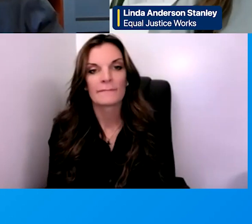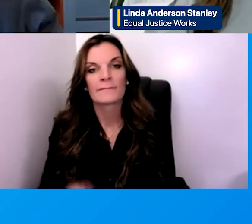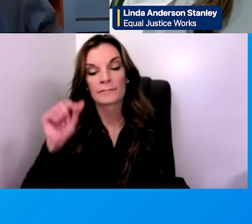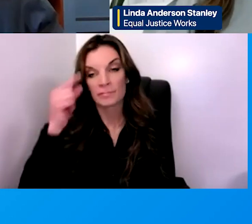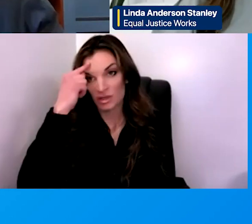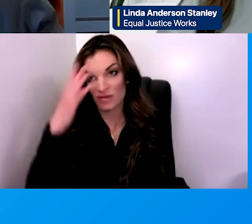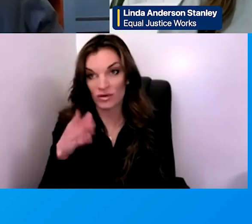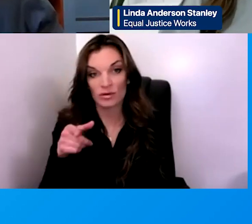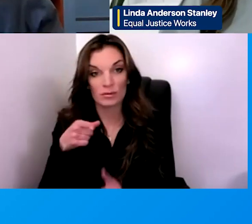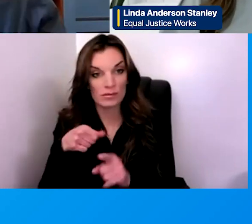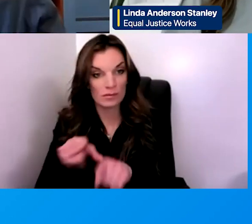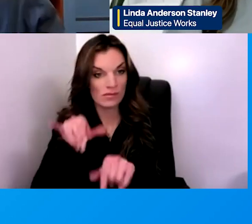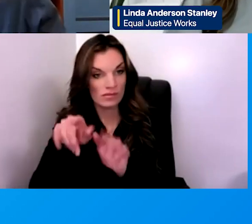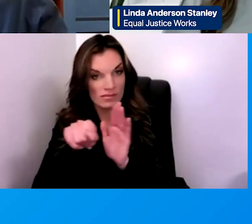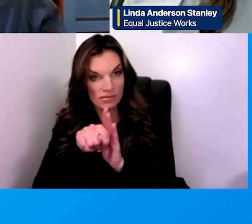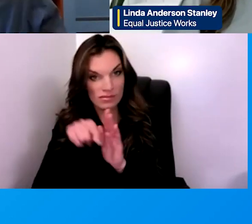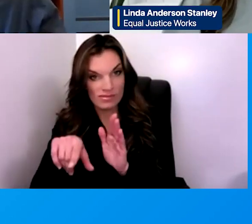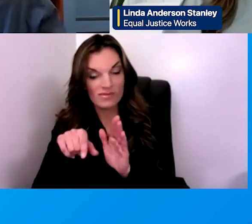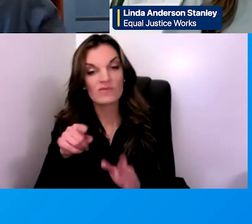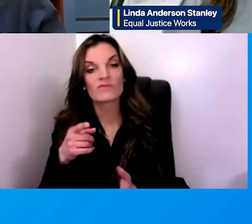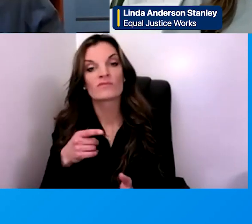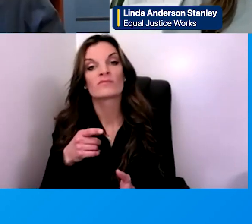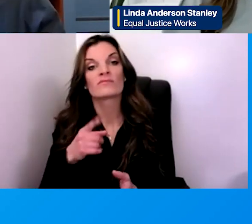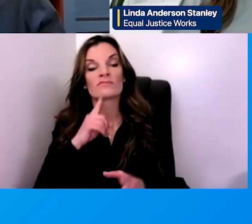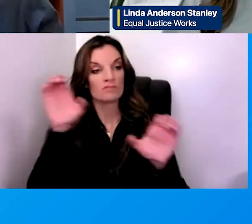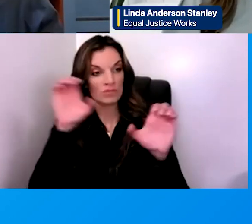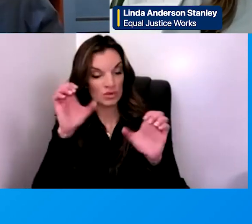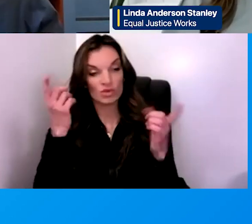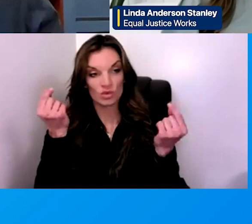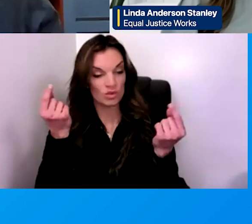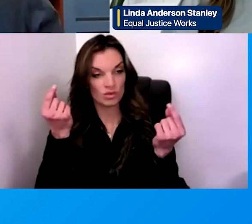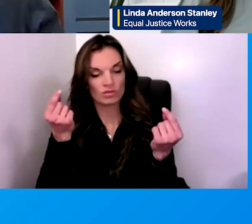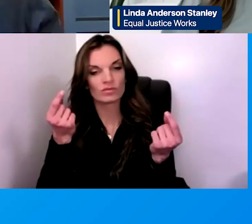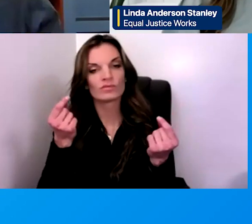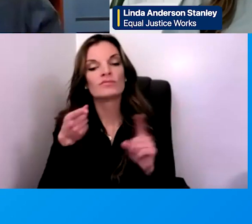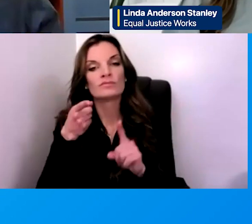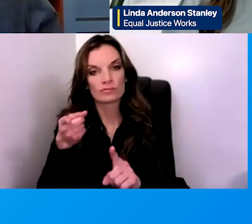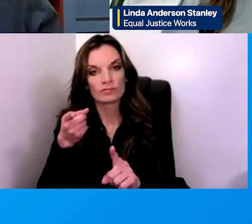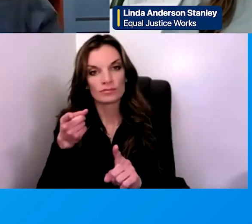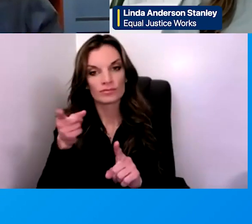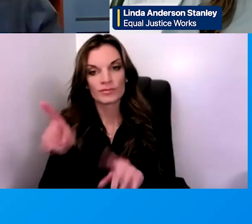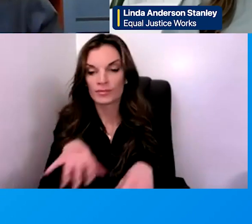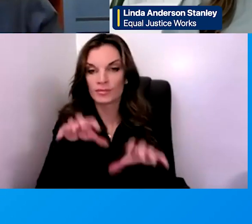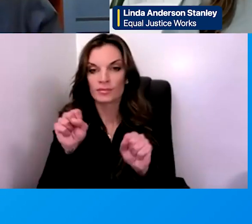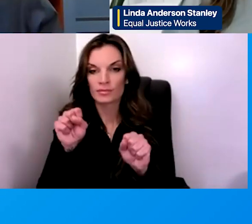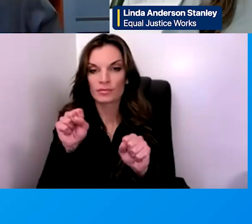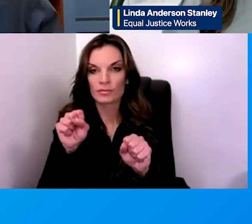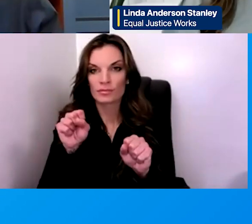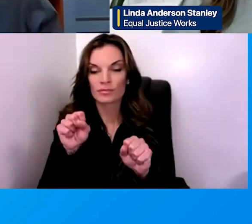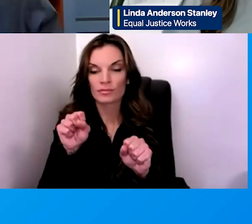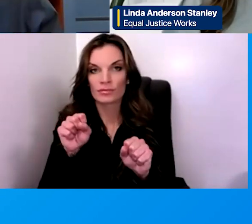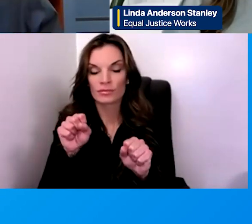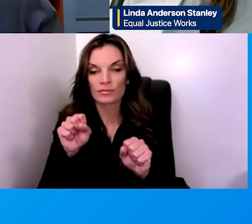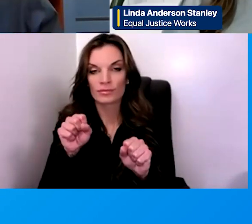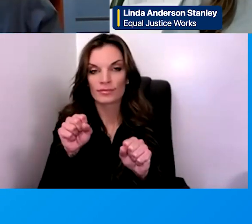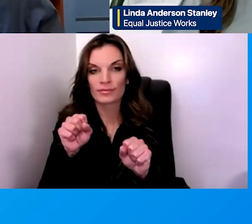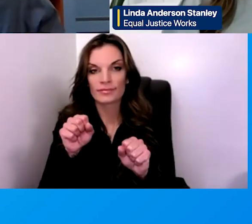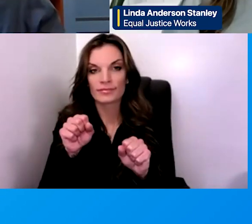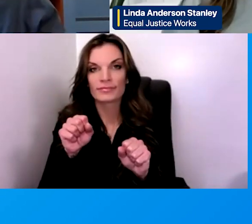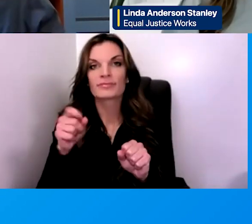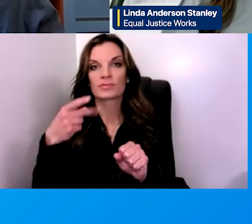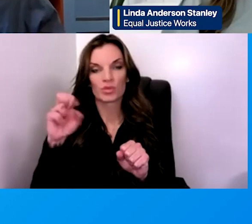Cuomo on emerging bases had